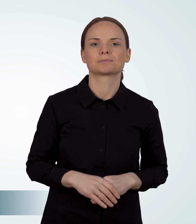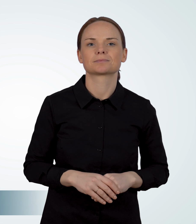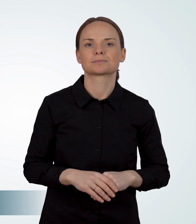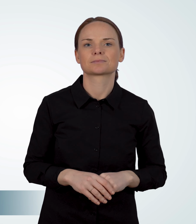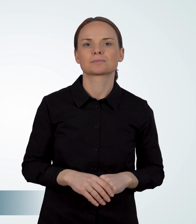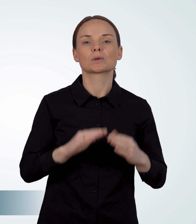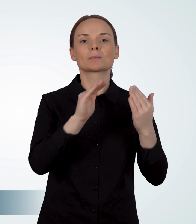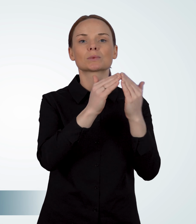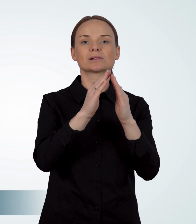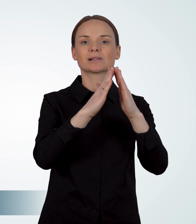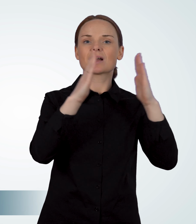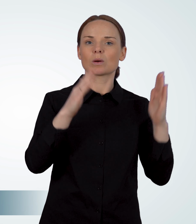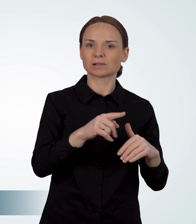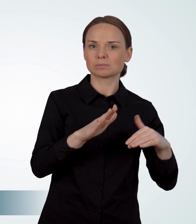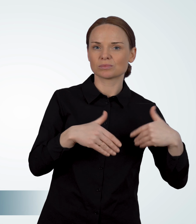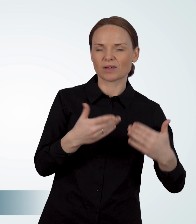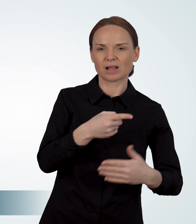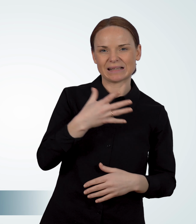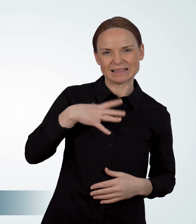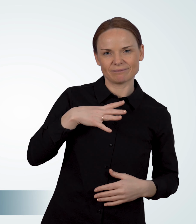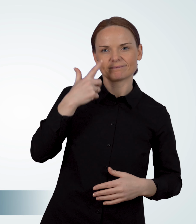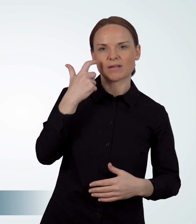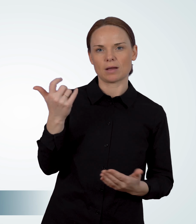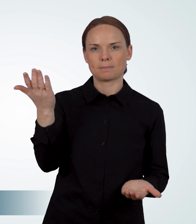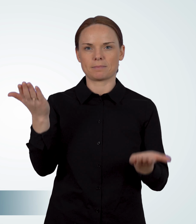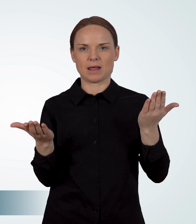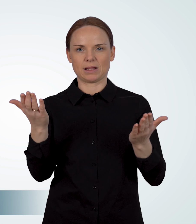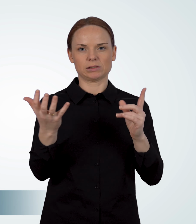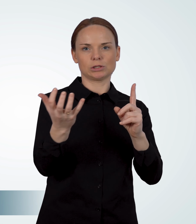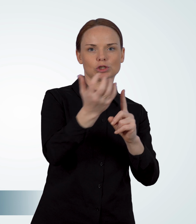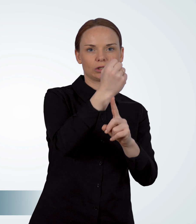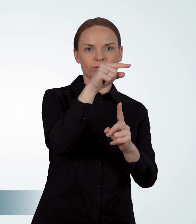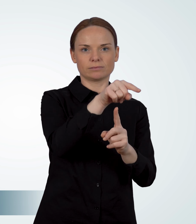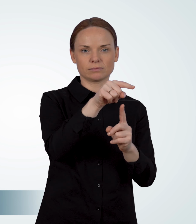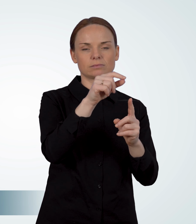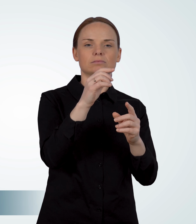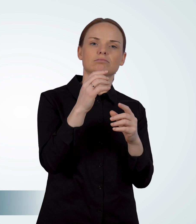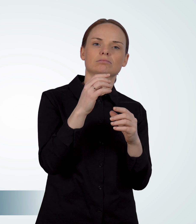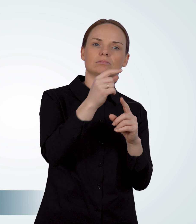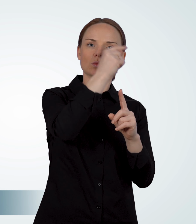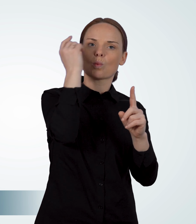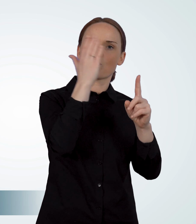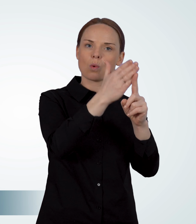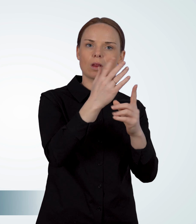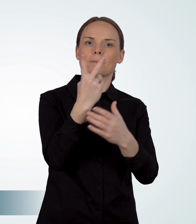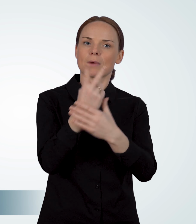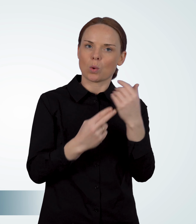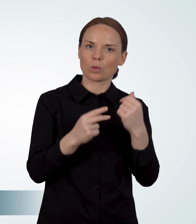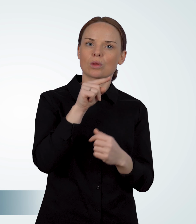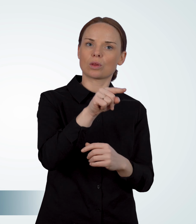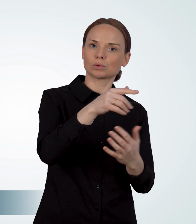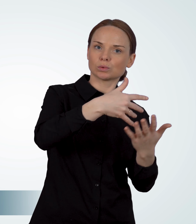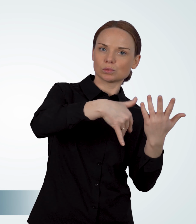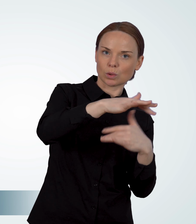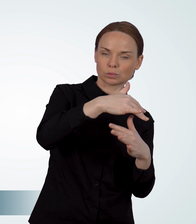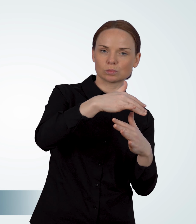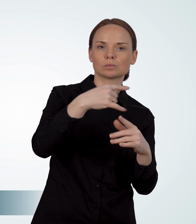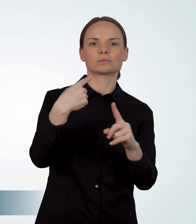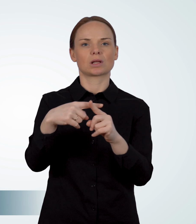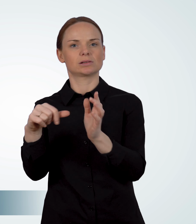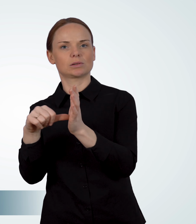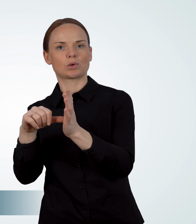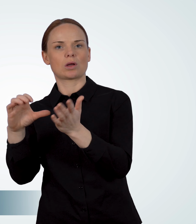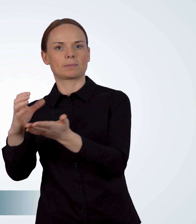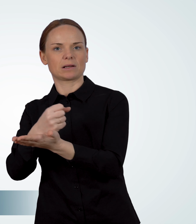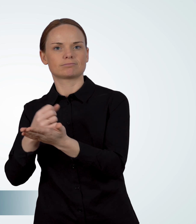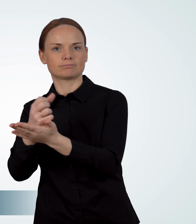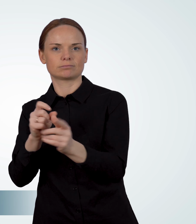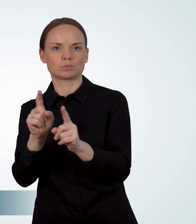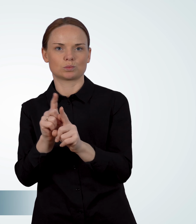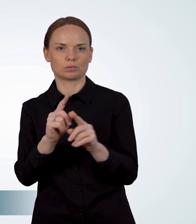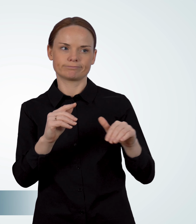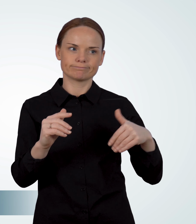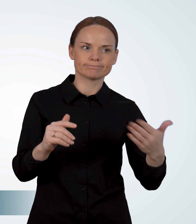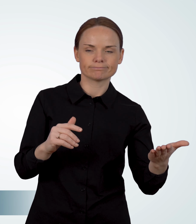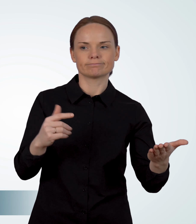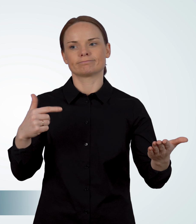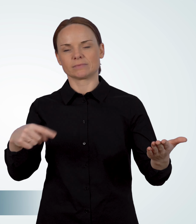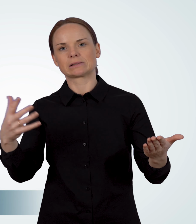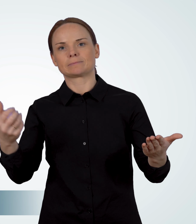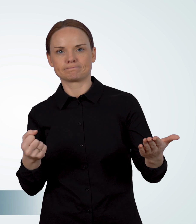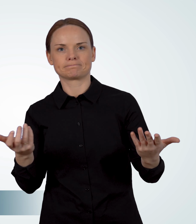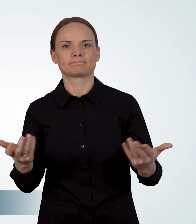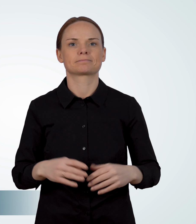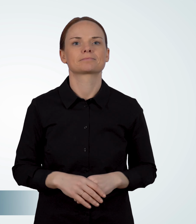• community housing providers need to balance competing social and economic objectives